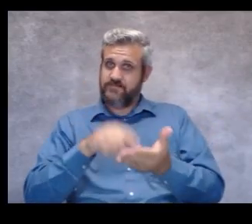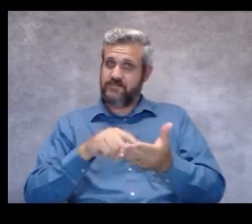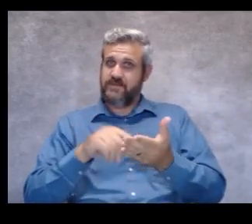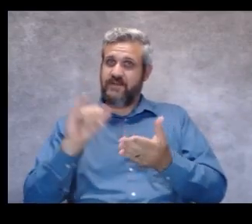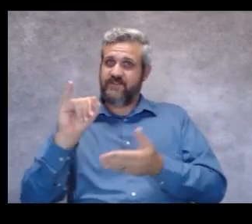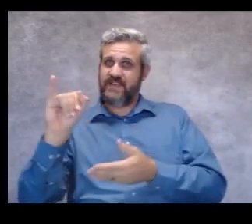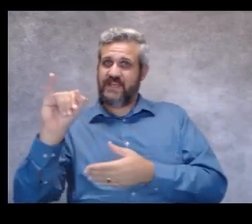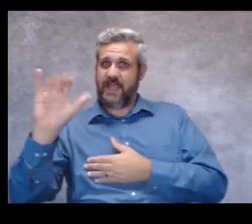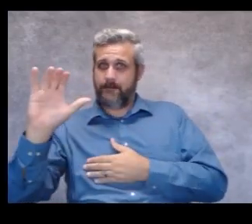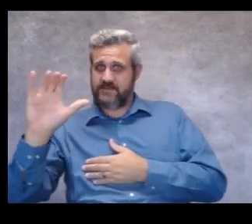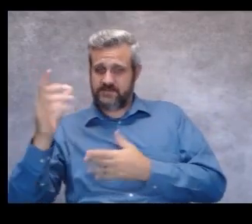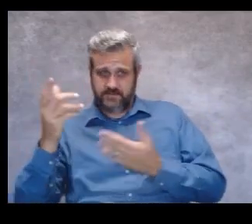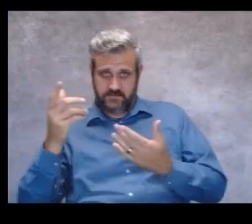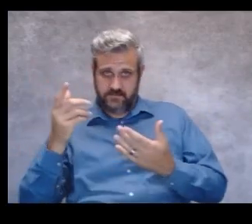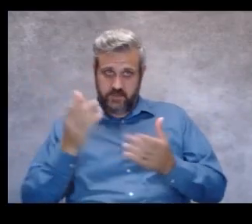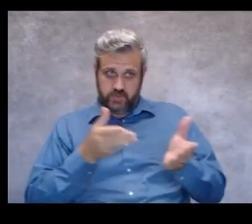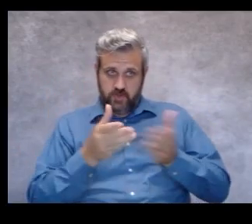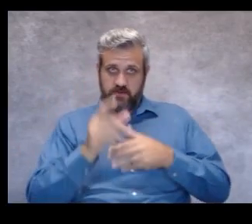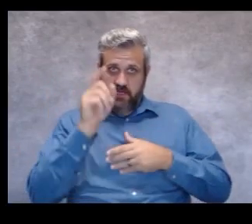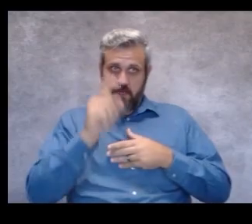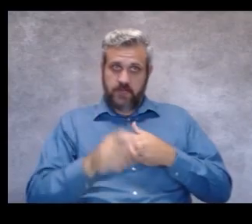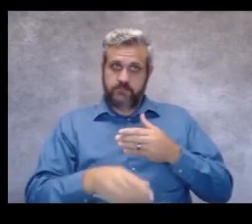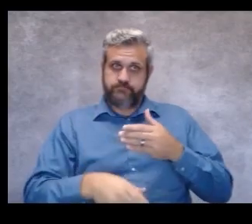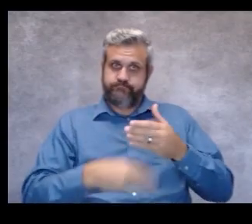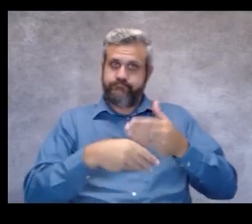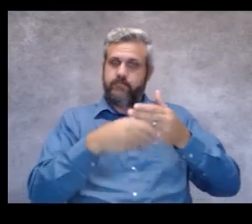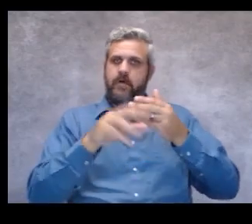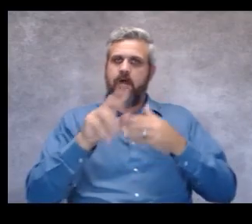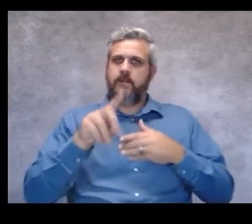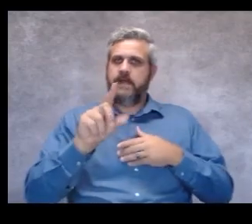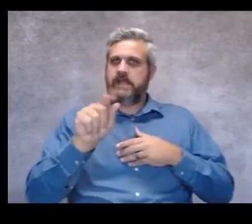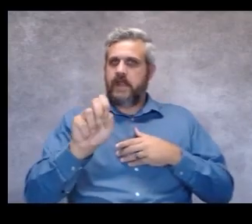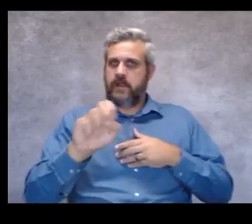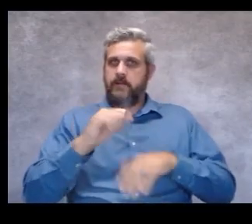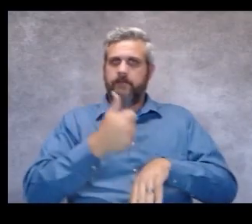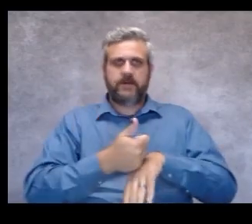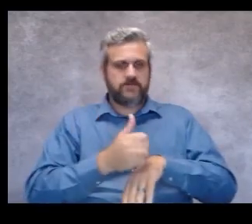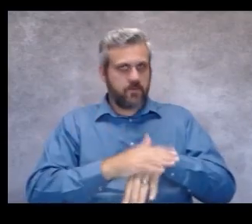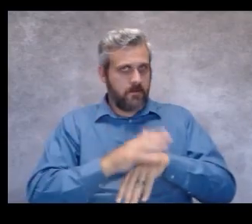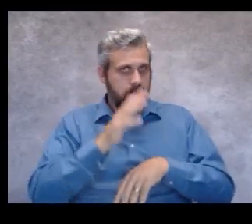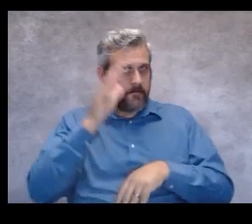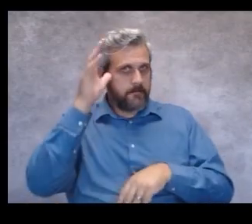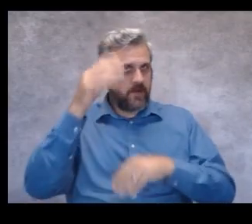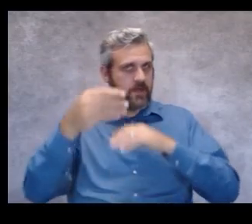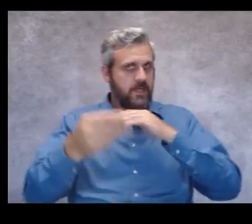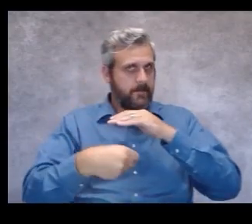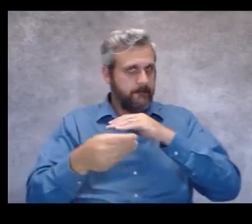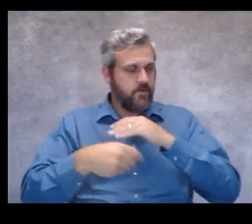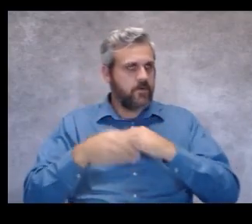Do services need updating based on parent input, student interest,